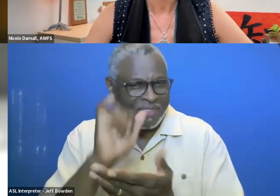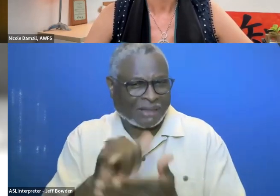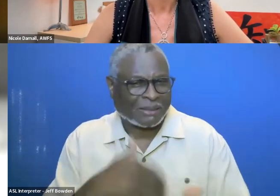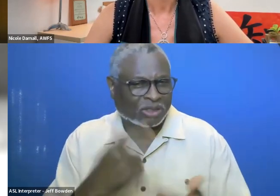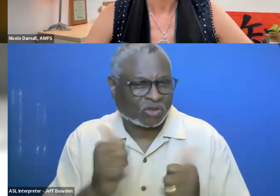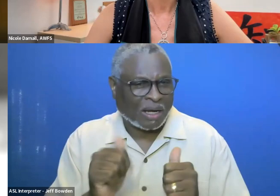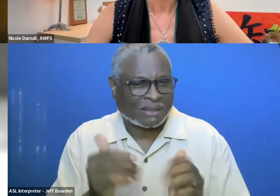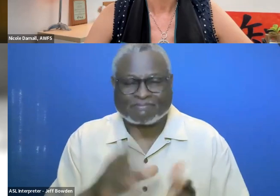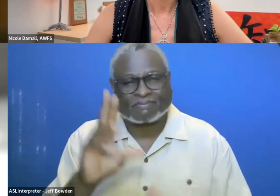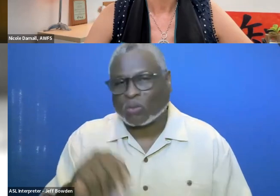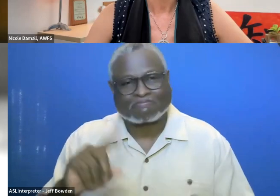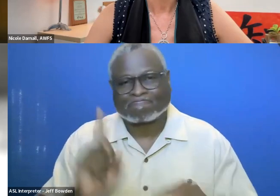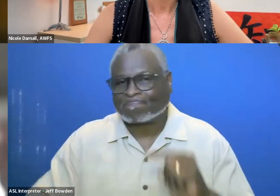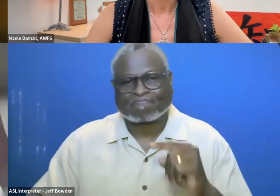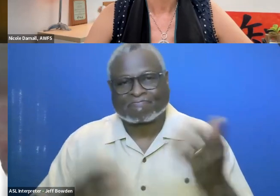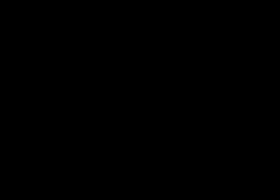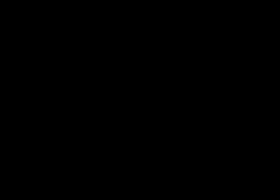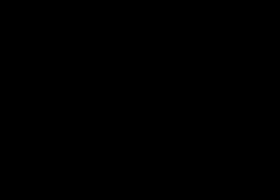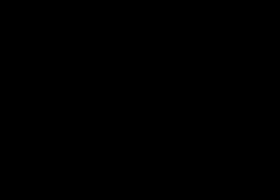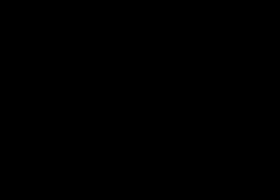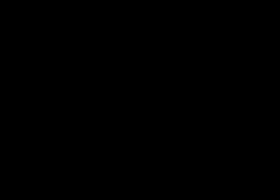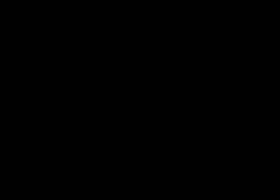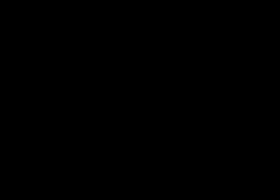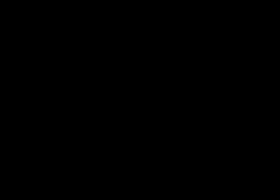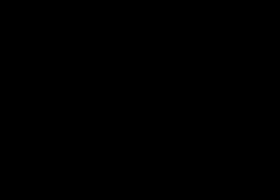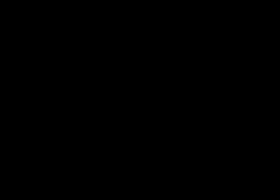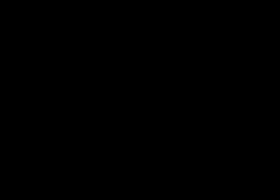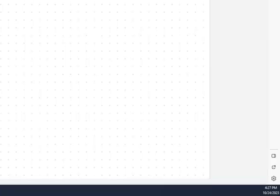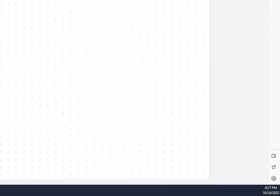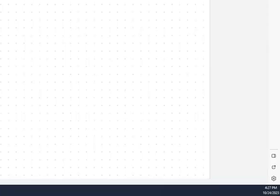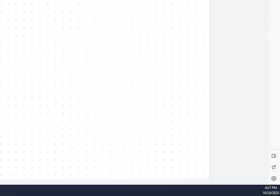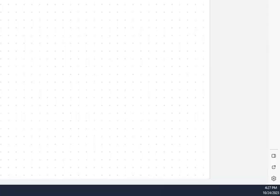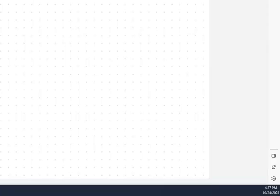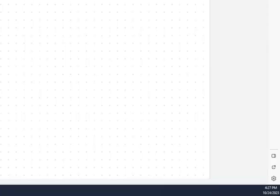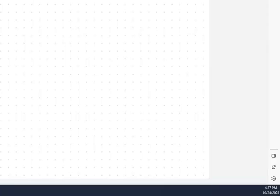No, it won't let me. If you want to pull it up, I think you and I can talk to it a little bit.